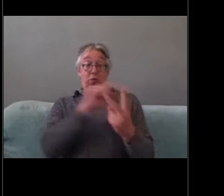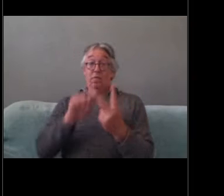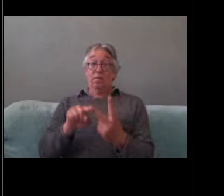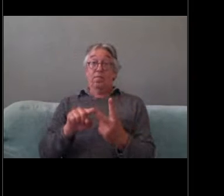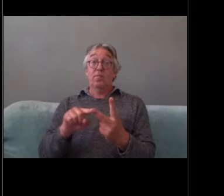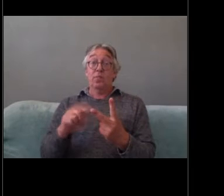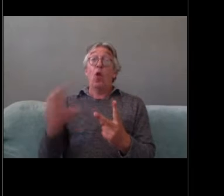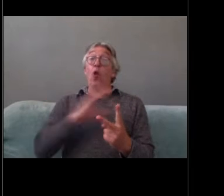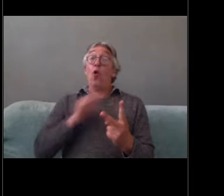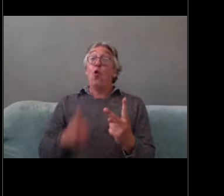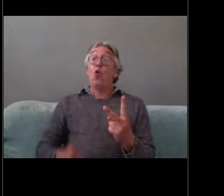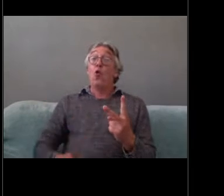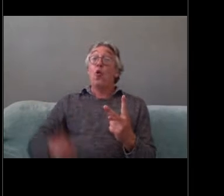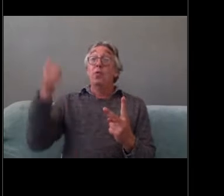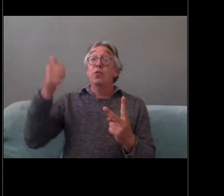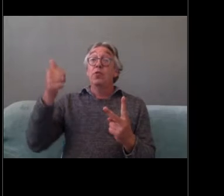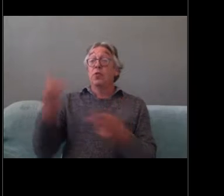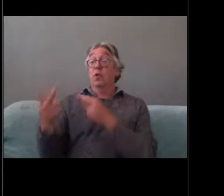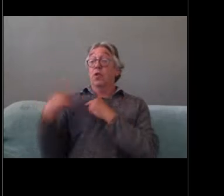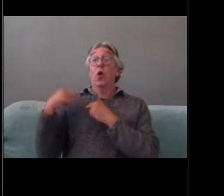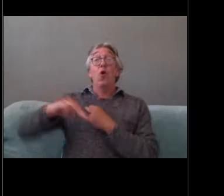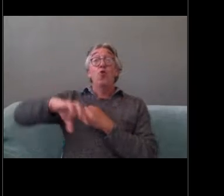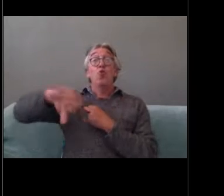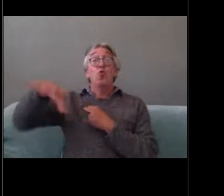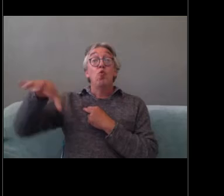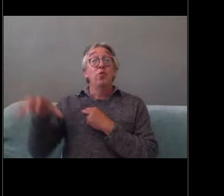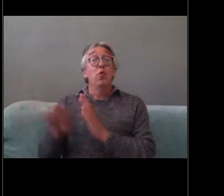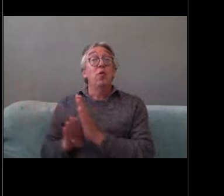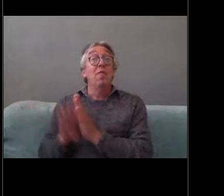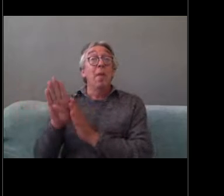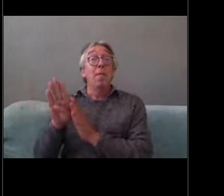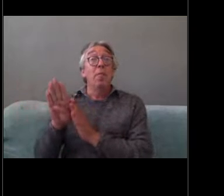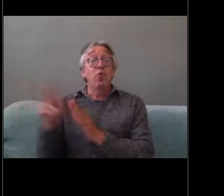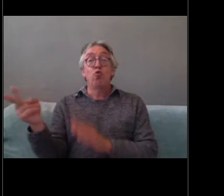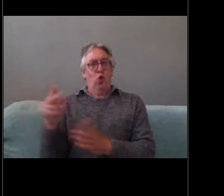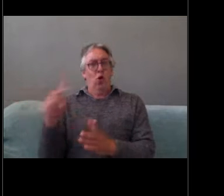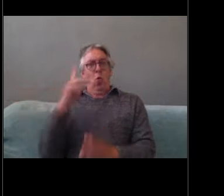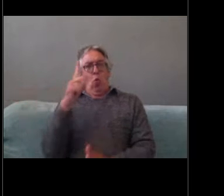It was sent to all Member States. The Commission raised the question